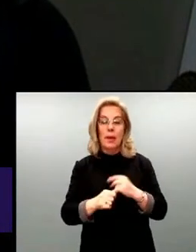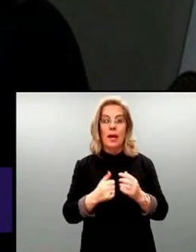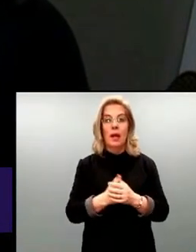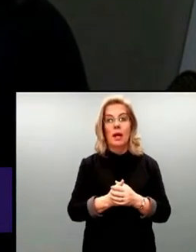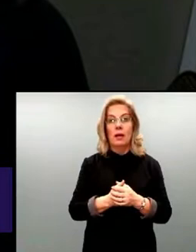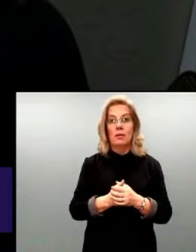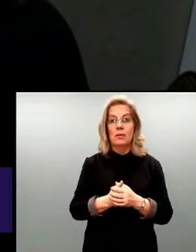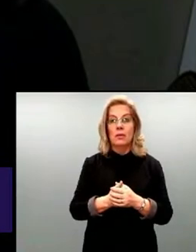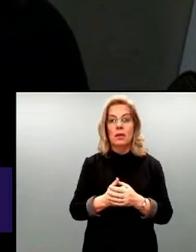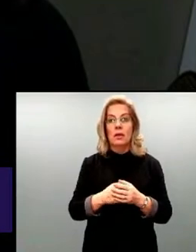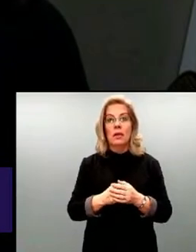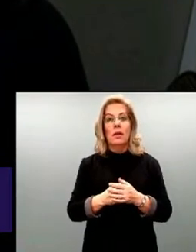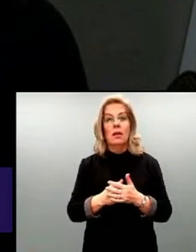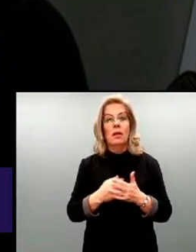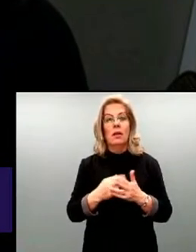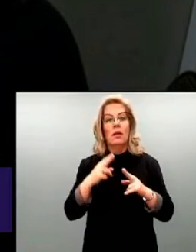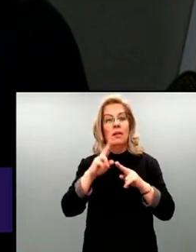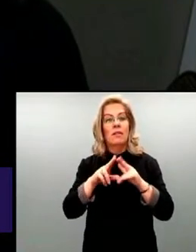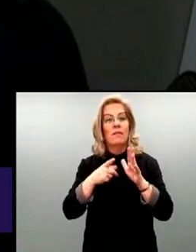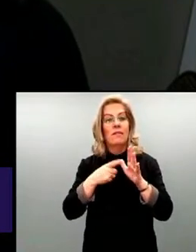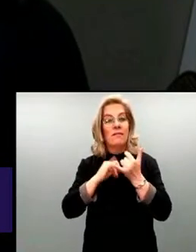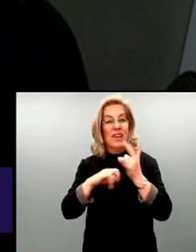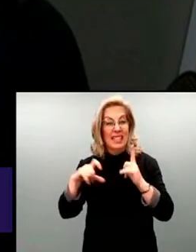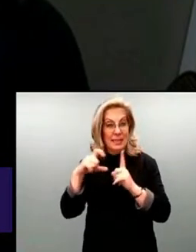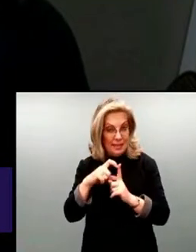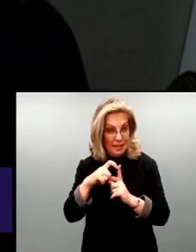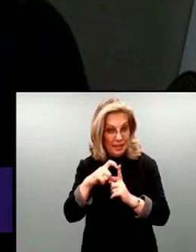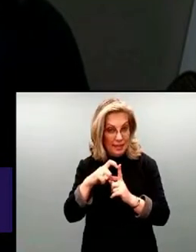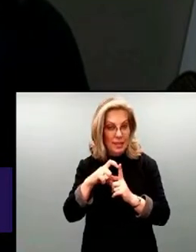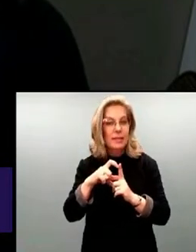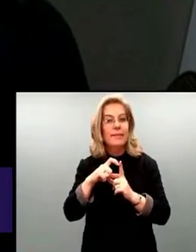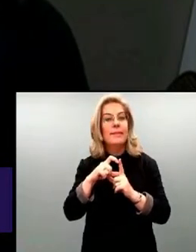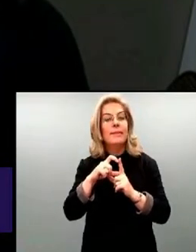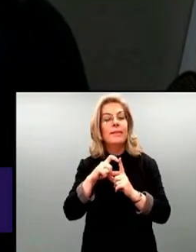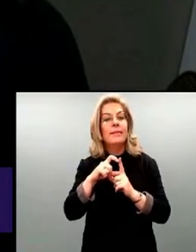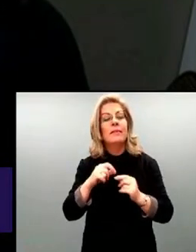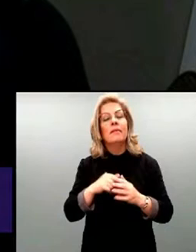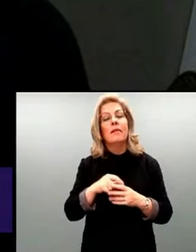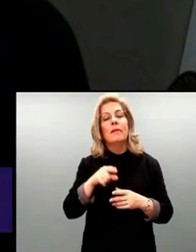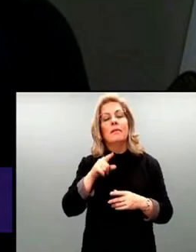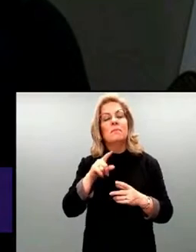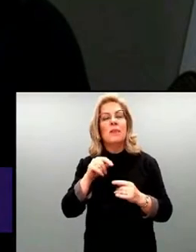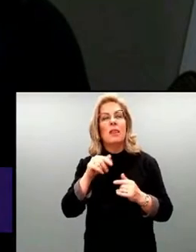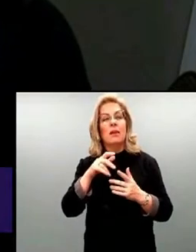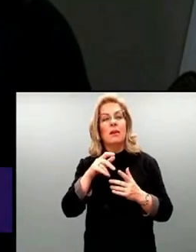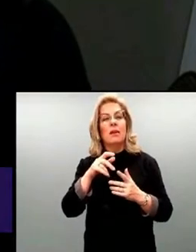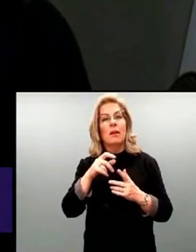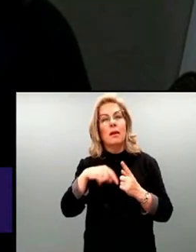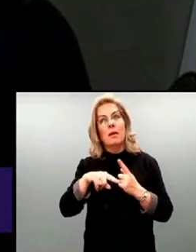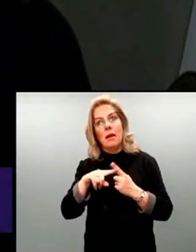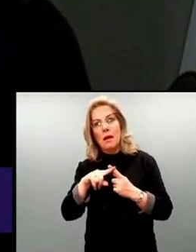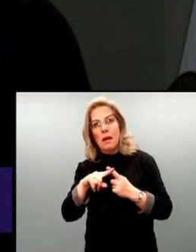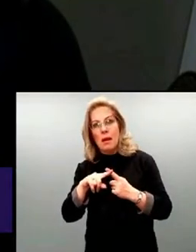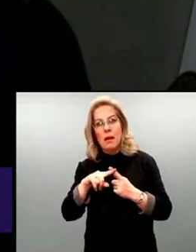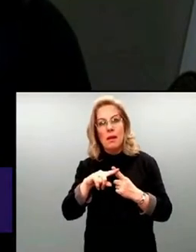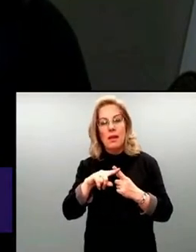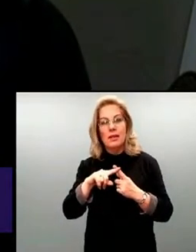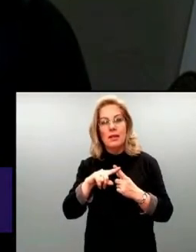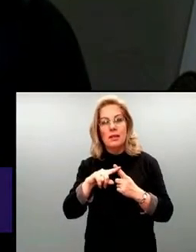spectrum disorder, FASD, and attention deficit hyperactivity disorder,